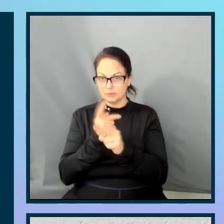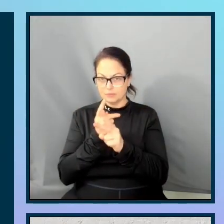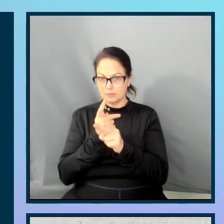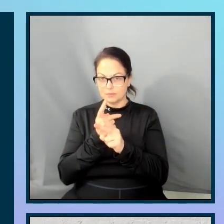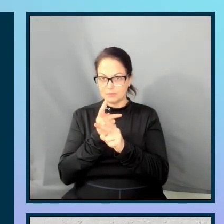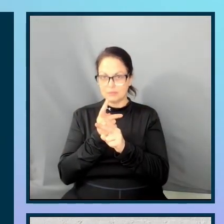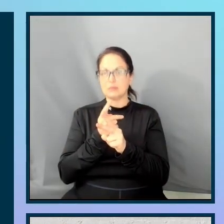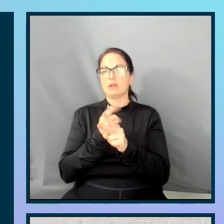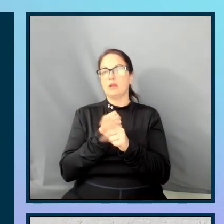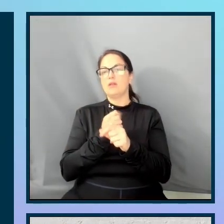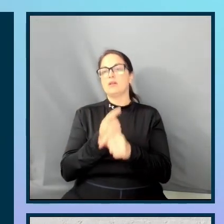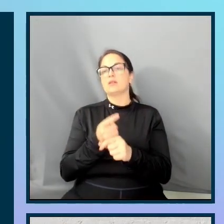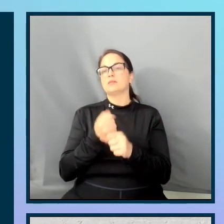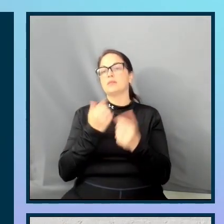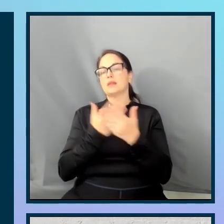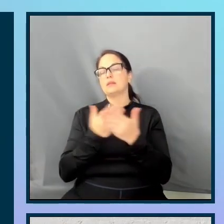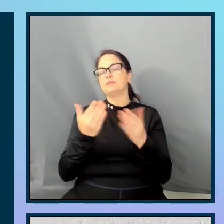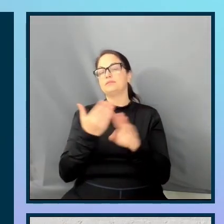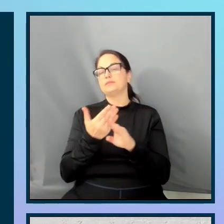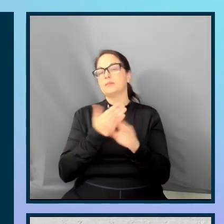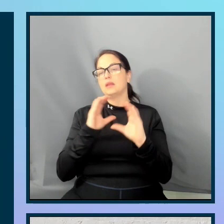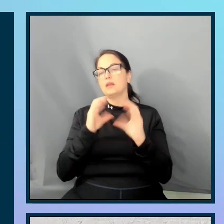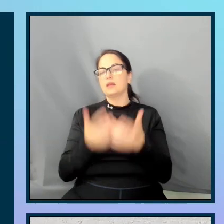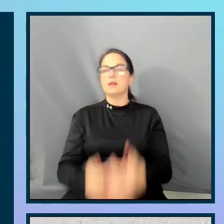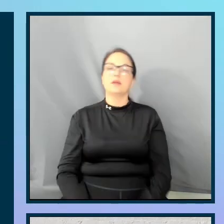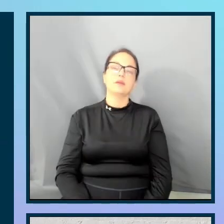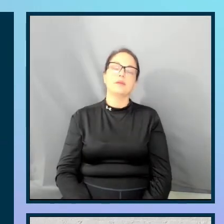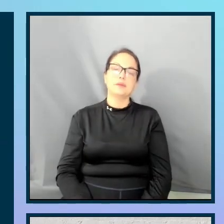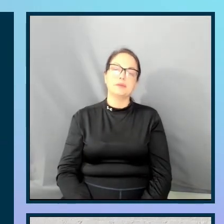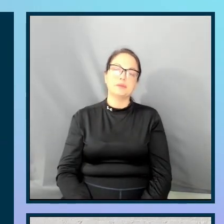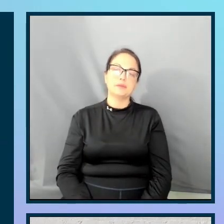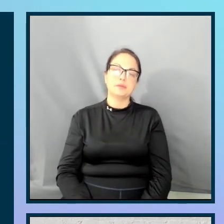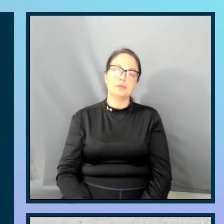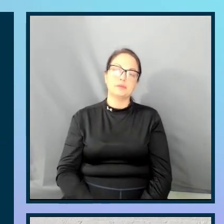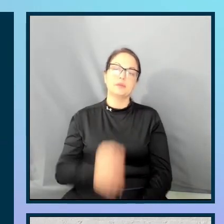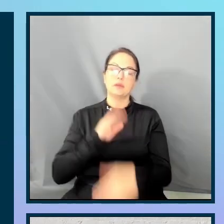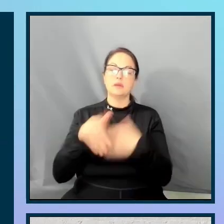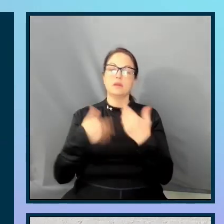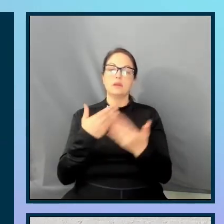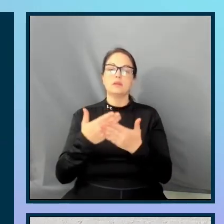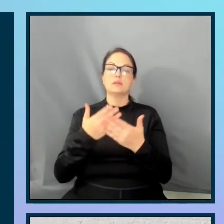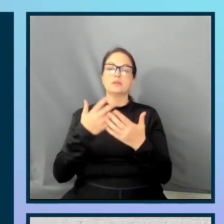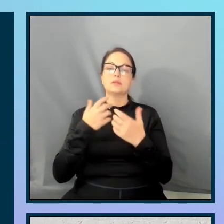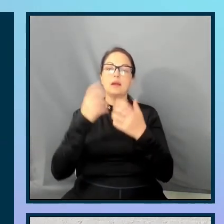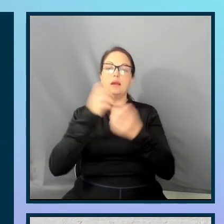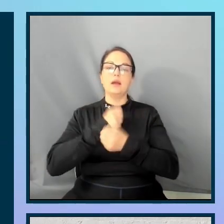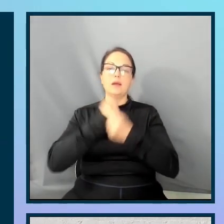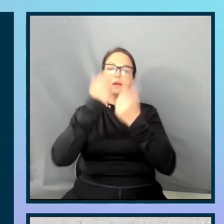for a few hours before classes began again. All my energy was focused on my intention